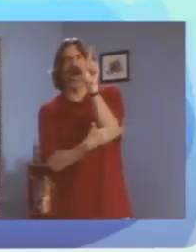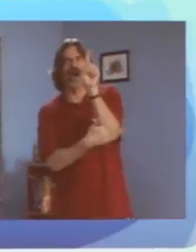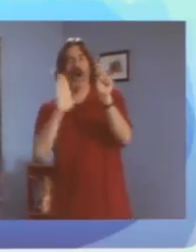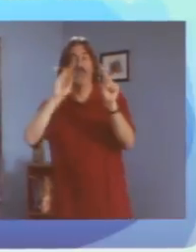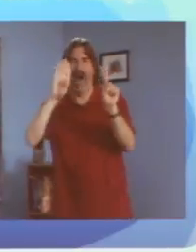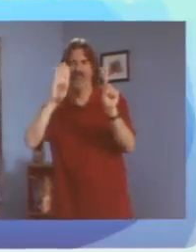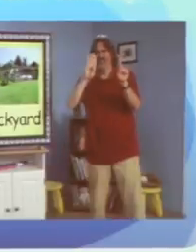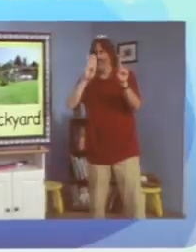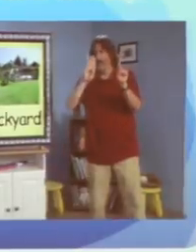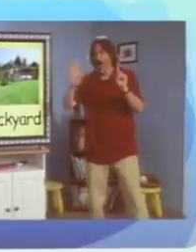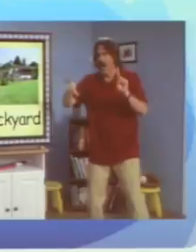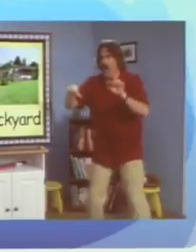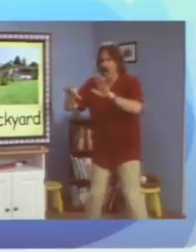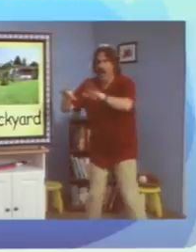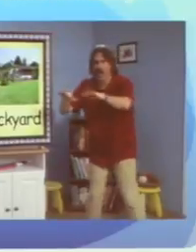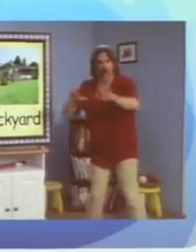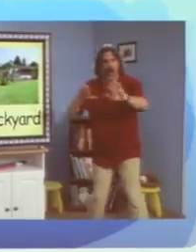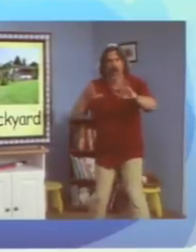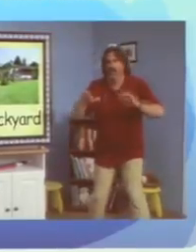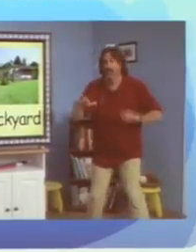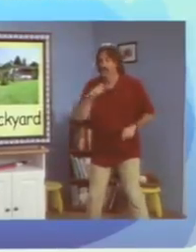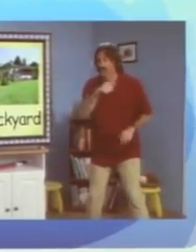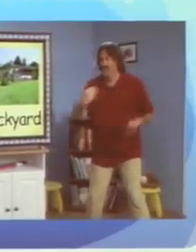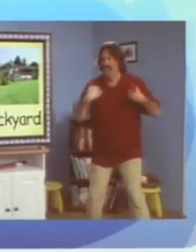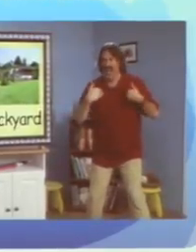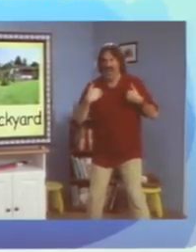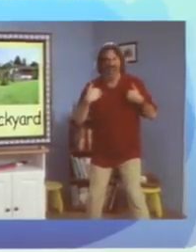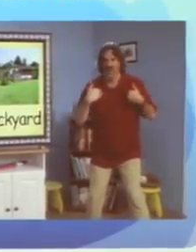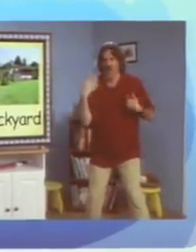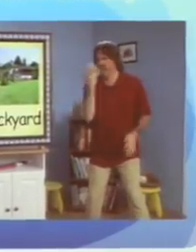We call him "country Bob."